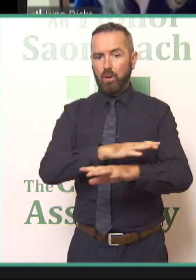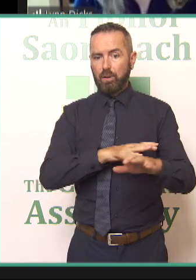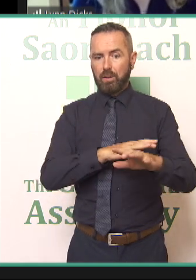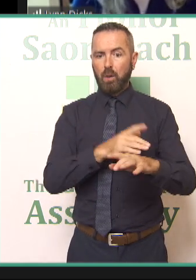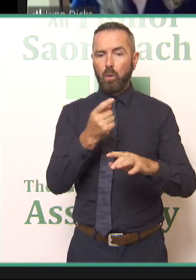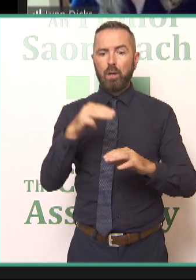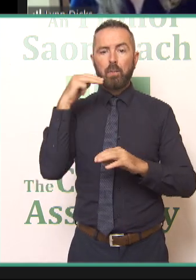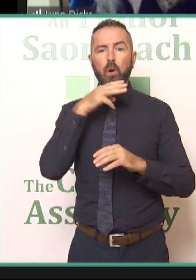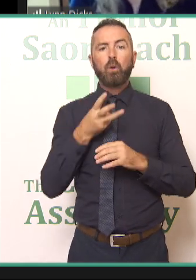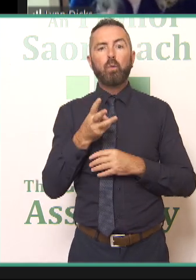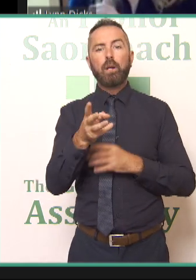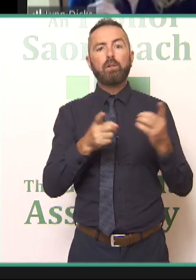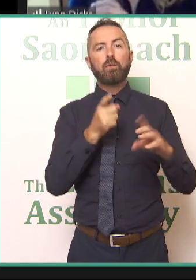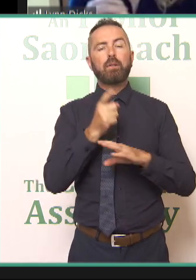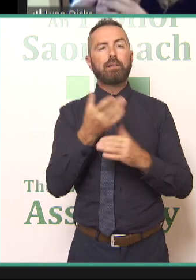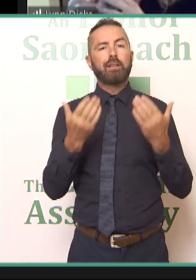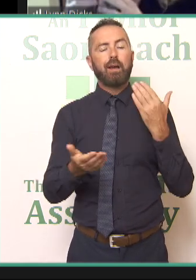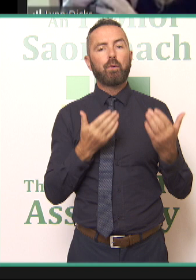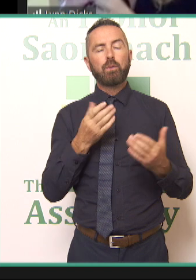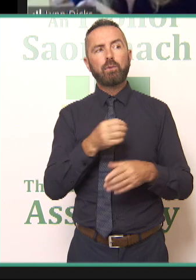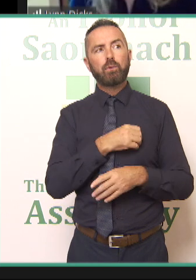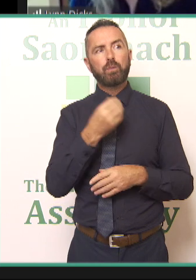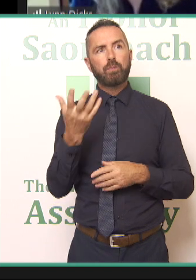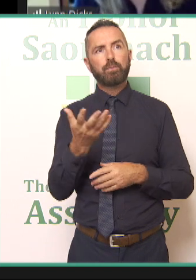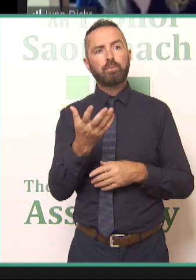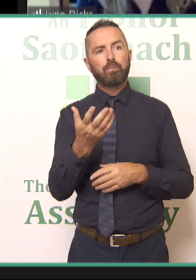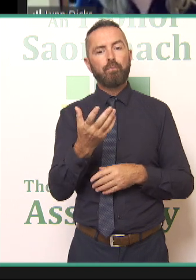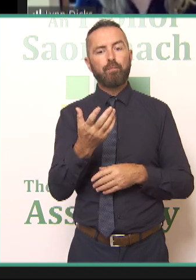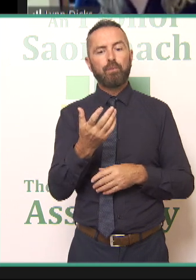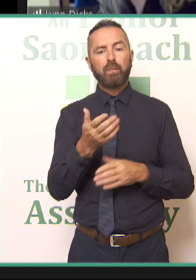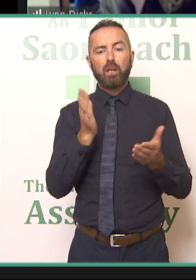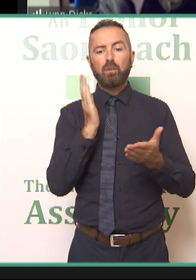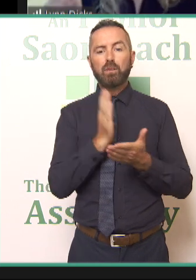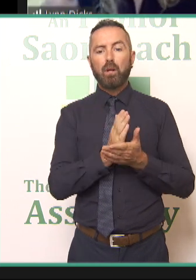important ways to do this is to um close What's called the yield Gap so to make sure that where we